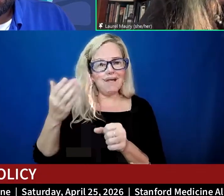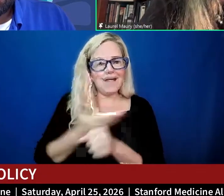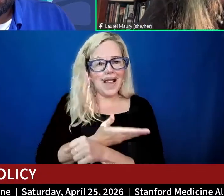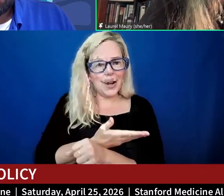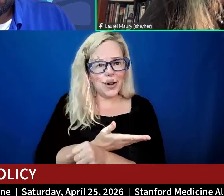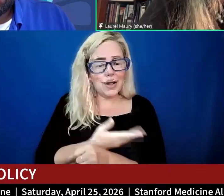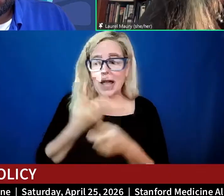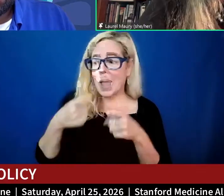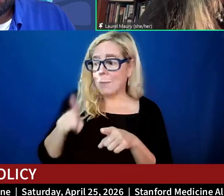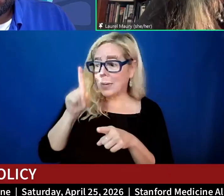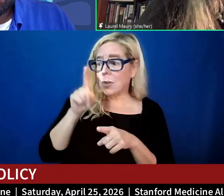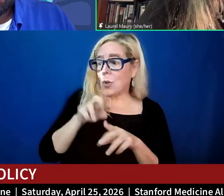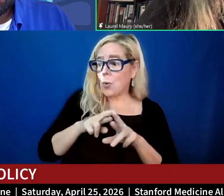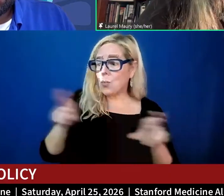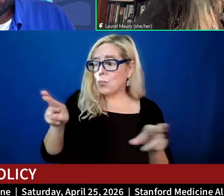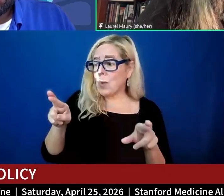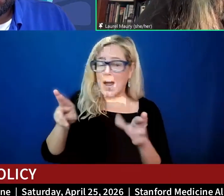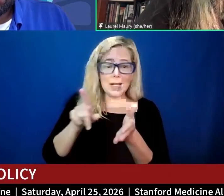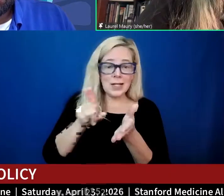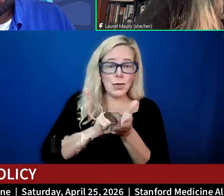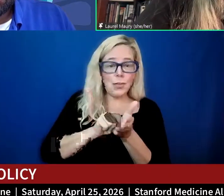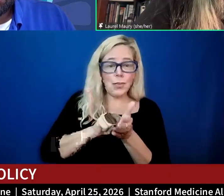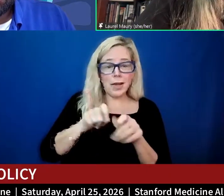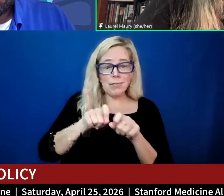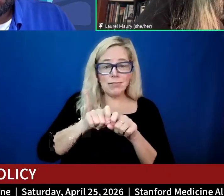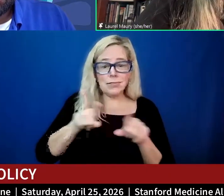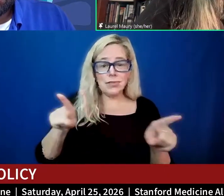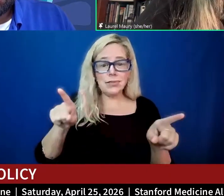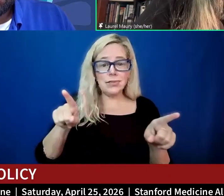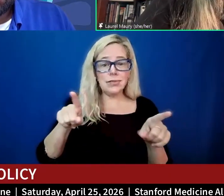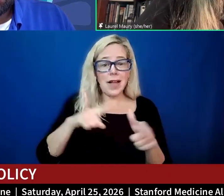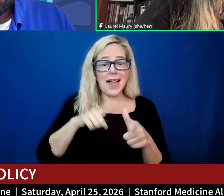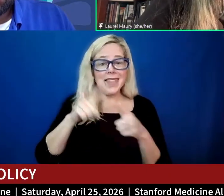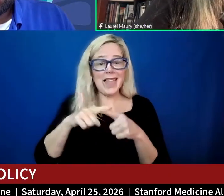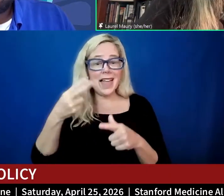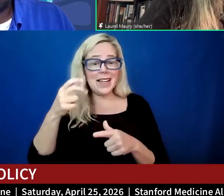to sue. Eight months later, we still heard it was supposed to run and then the next month,